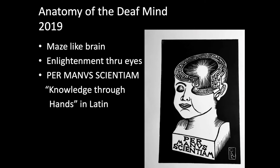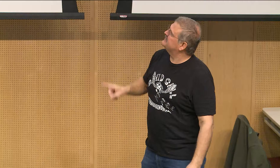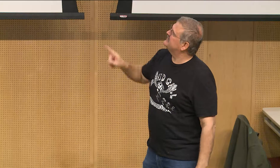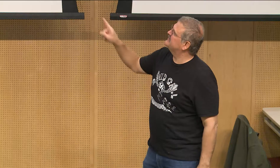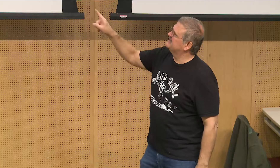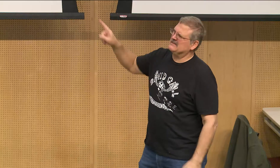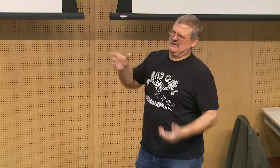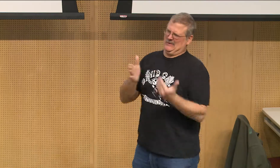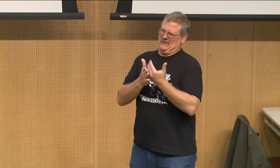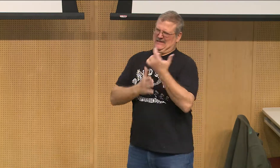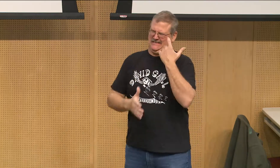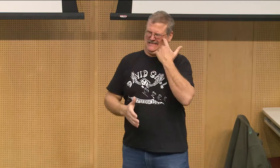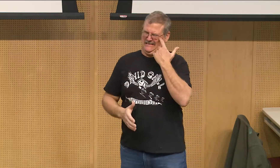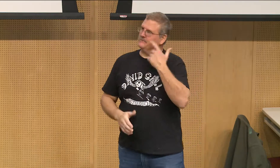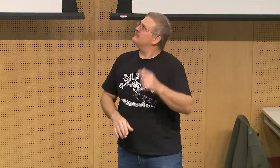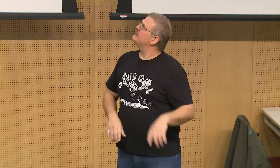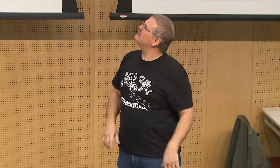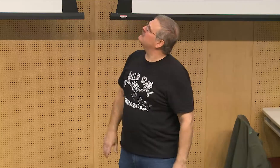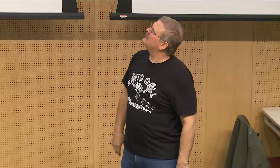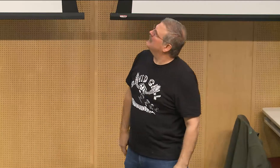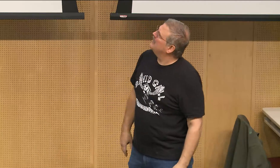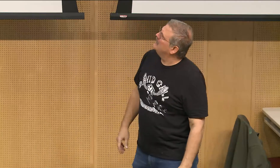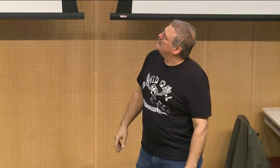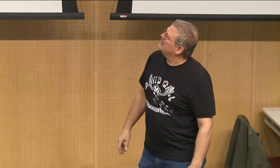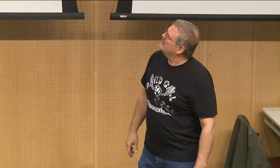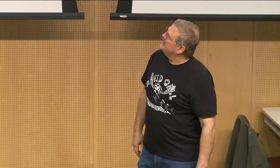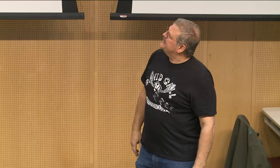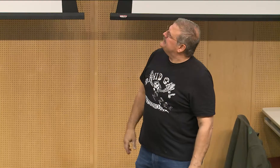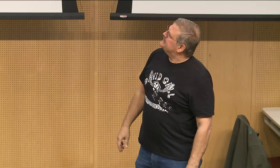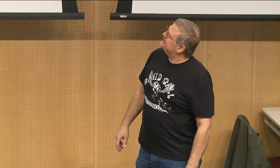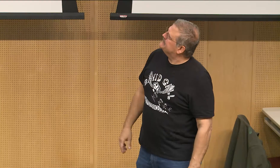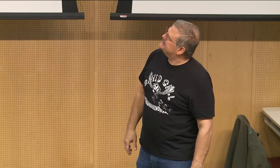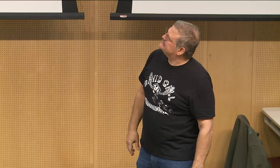"Anatomy of a Deaf Mind," this one is a recent piece.